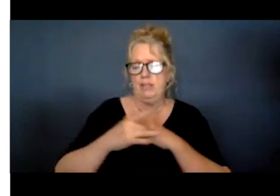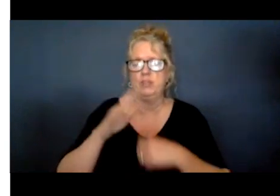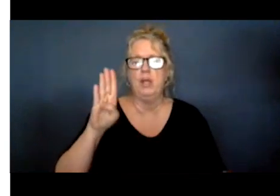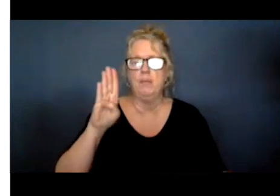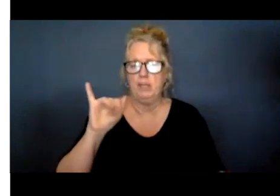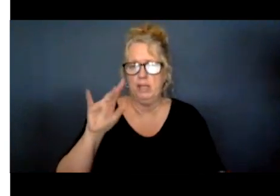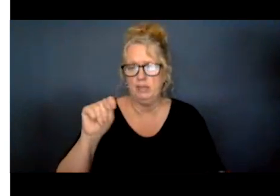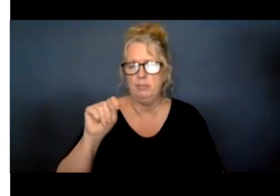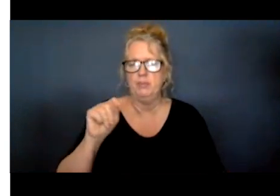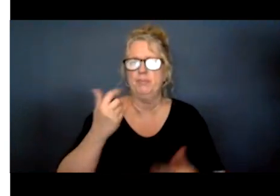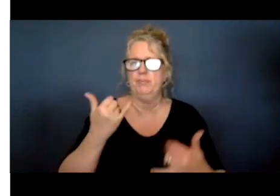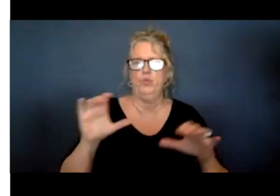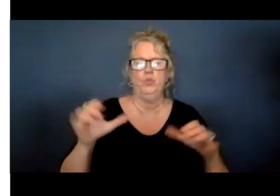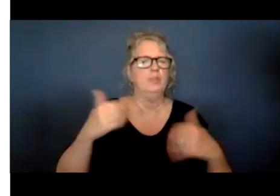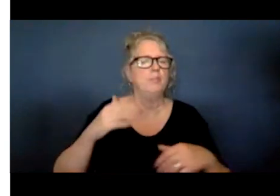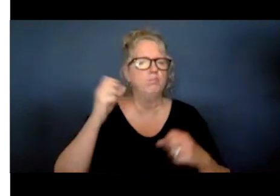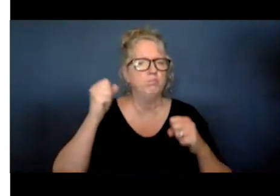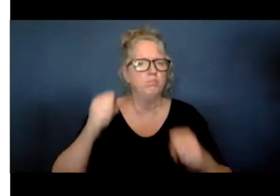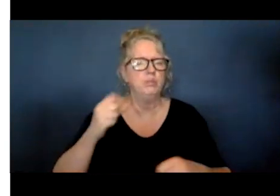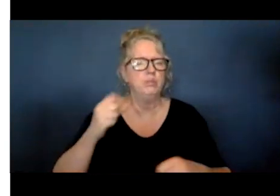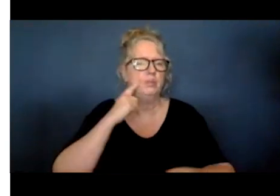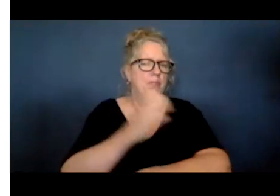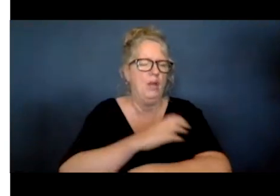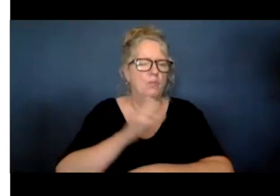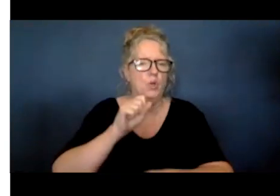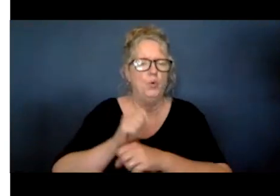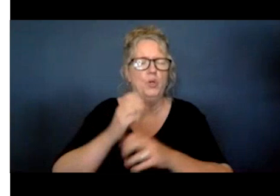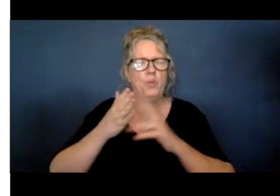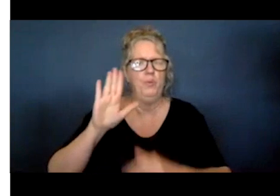is doing some powerful work through their BIT Academy and